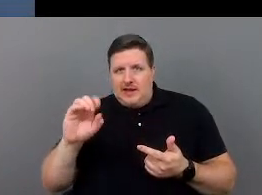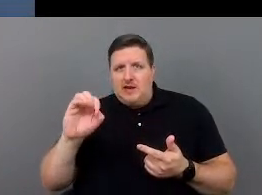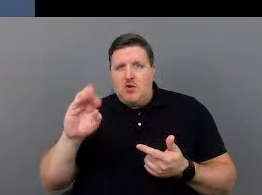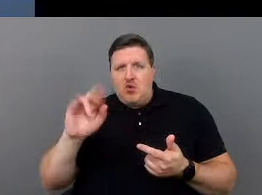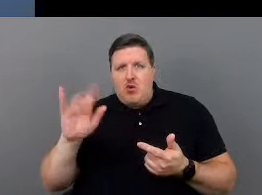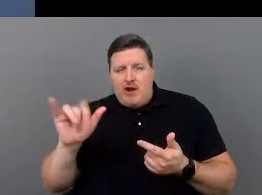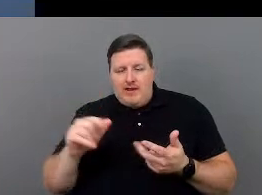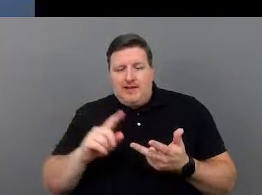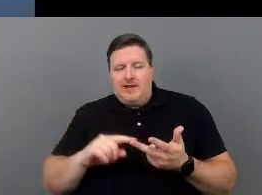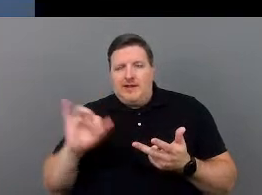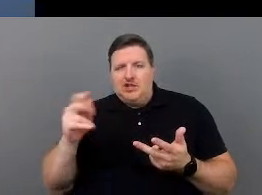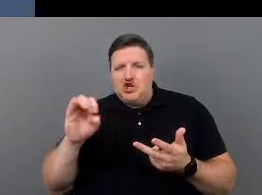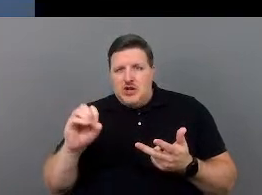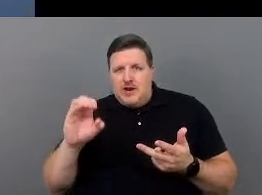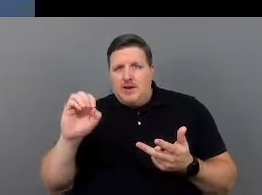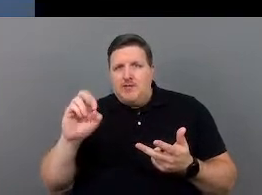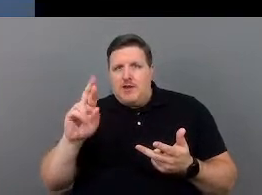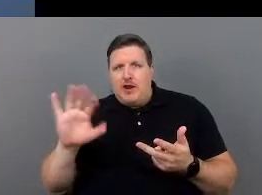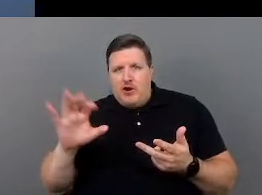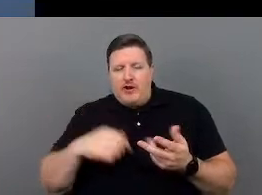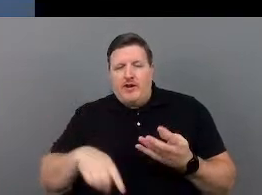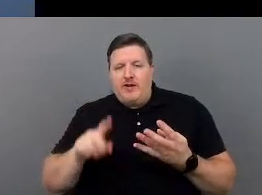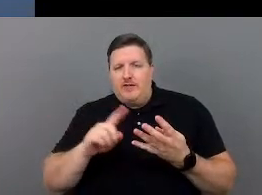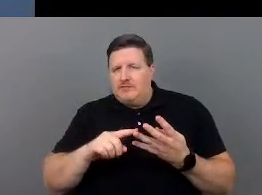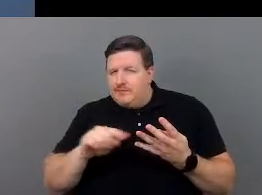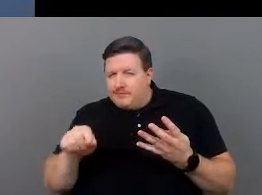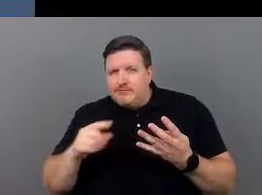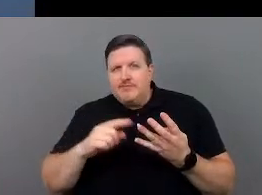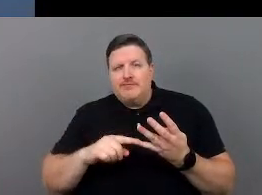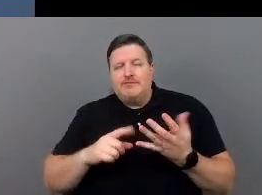AMY BLOOMENSHINE, AND JOEY GIVENS HUNTER. SO SPEAKER 26. CHRISTIAN LINTD.